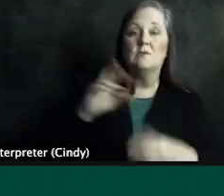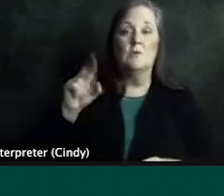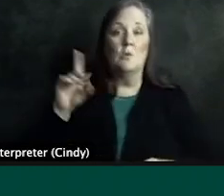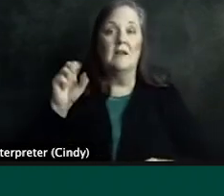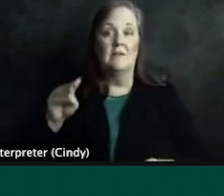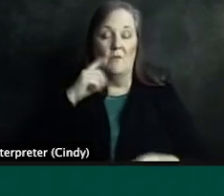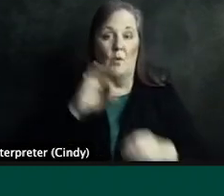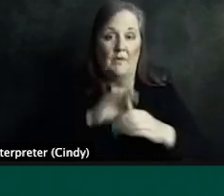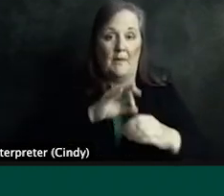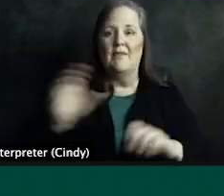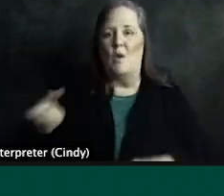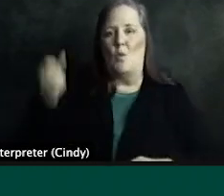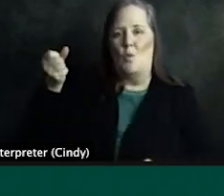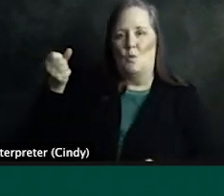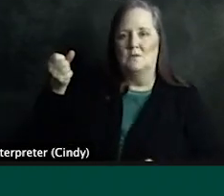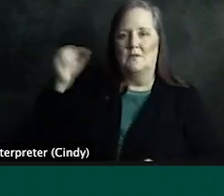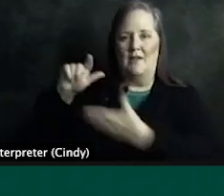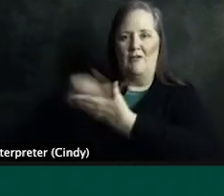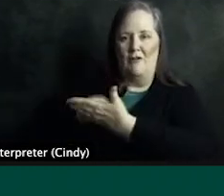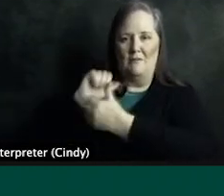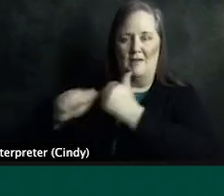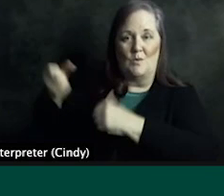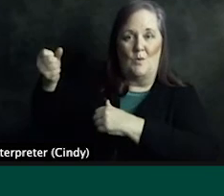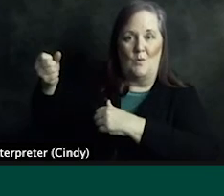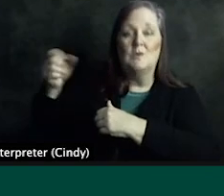there is frequently a question related to family situation.